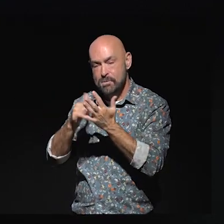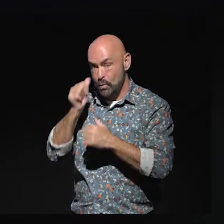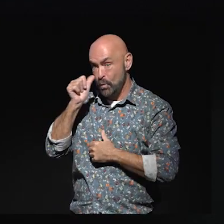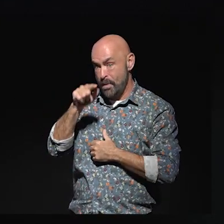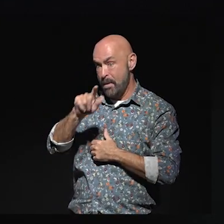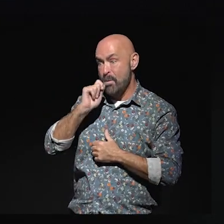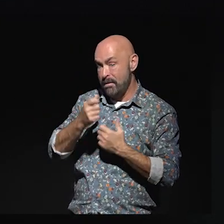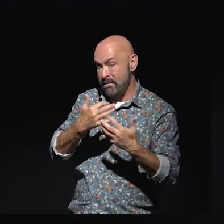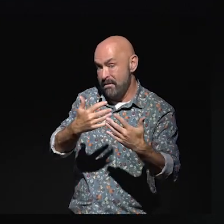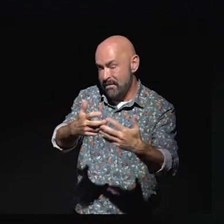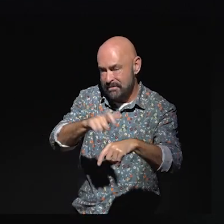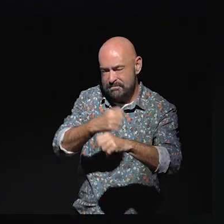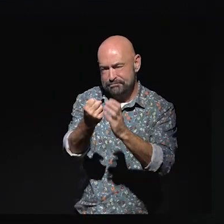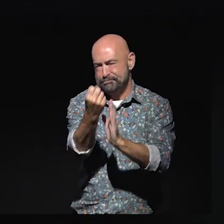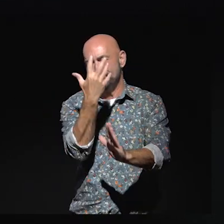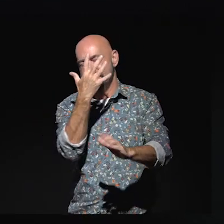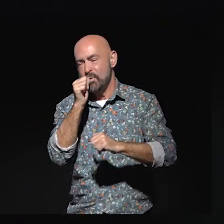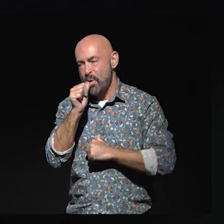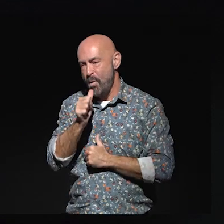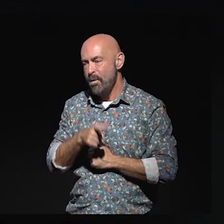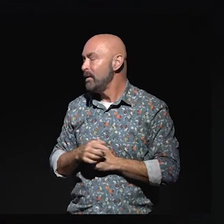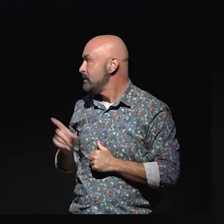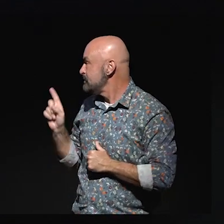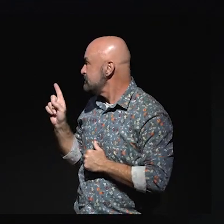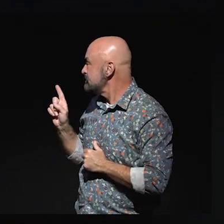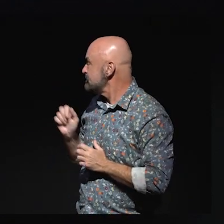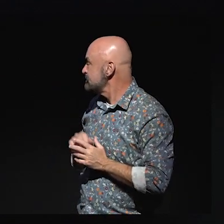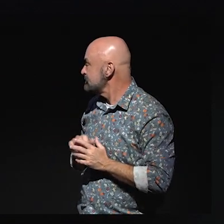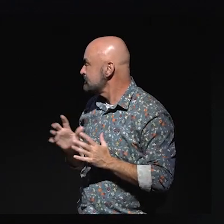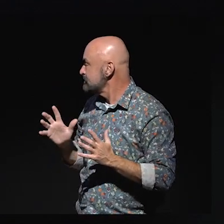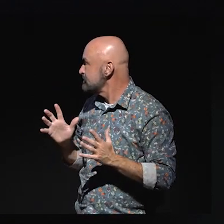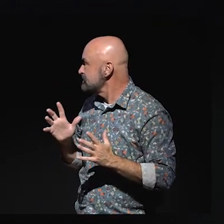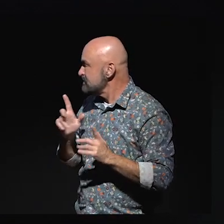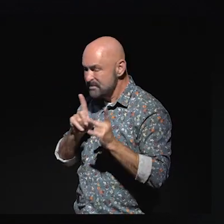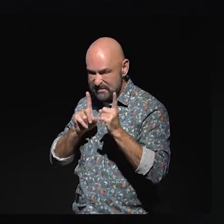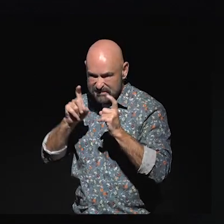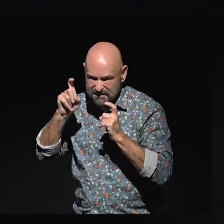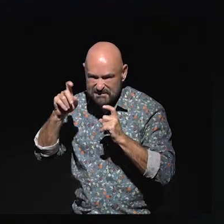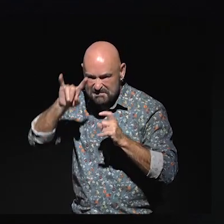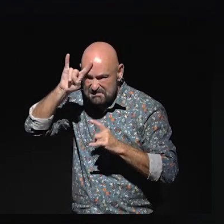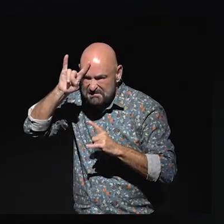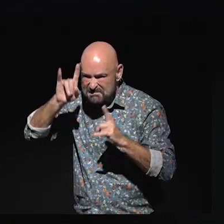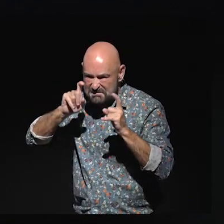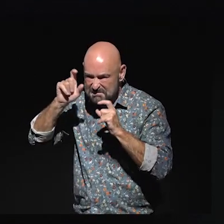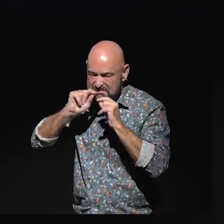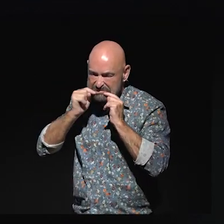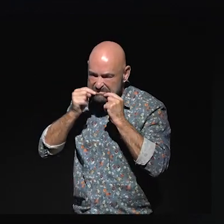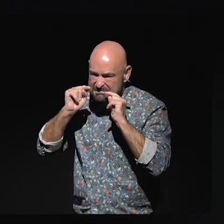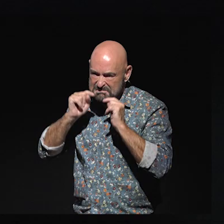And I think he's telling us somehow in the malevolence of the face, in those small pursed lips,